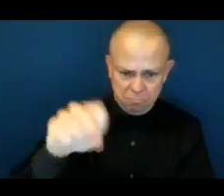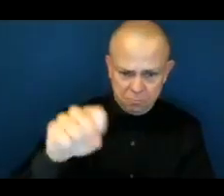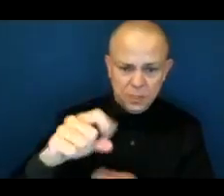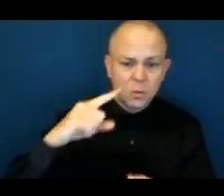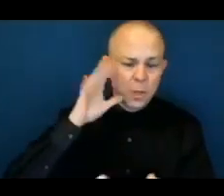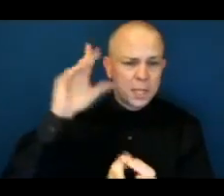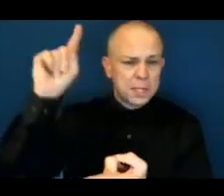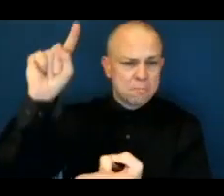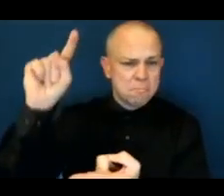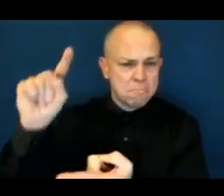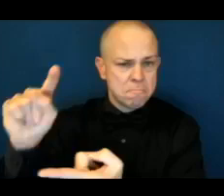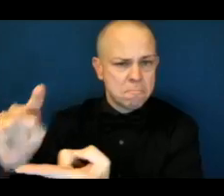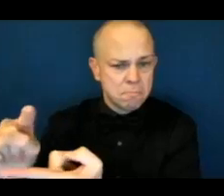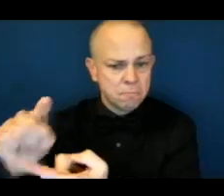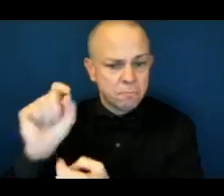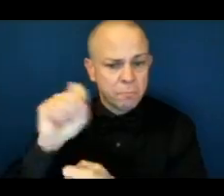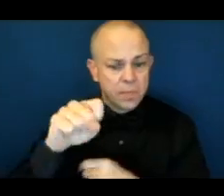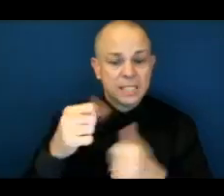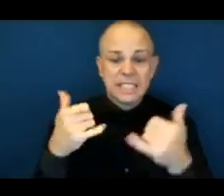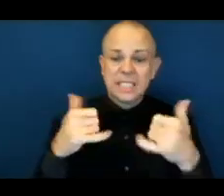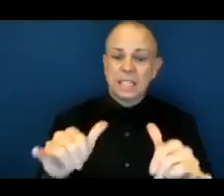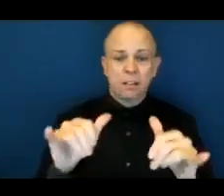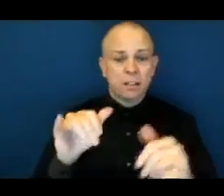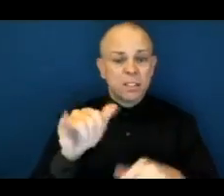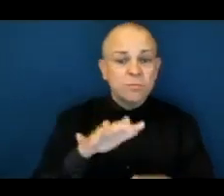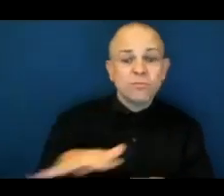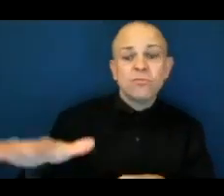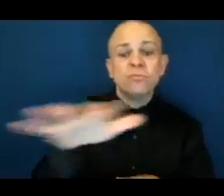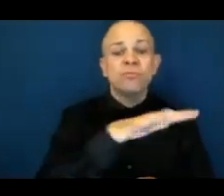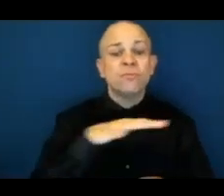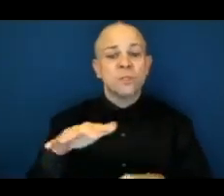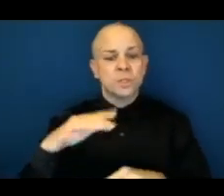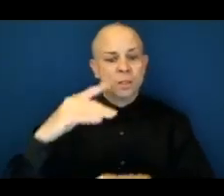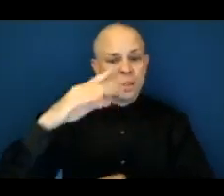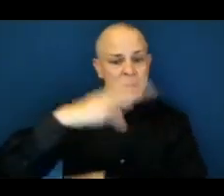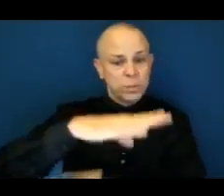through the evening hours tomorrow rainfall amounts uh anywhere from around